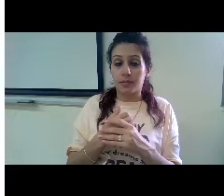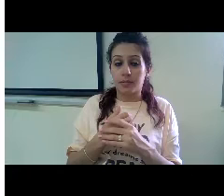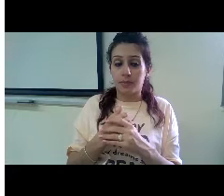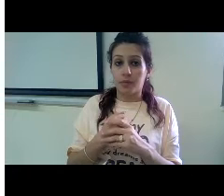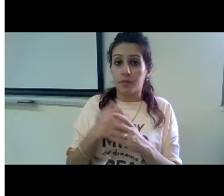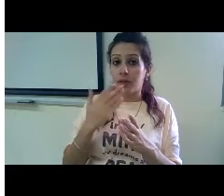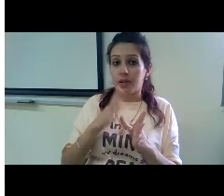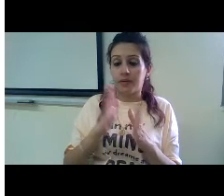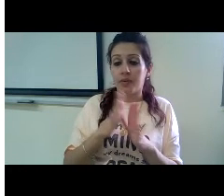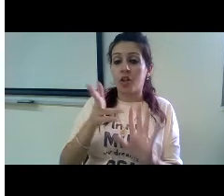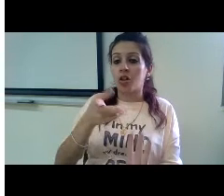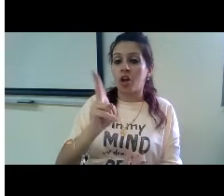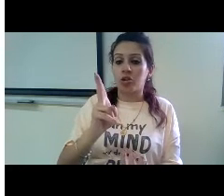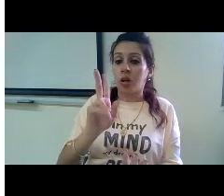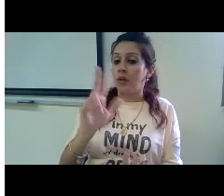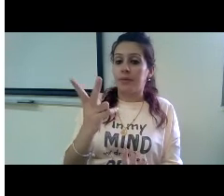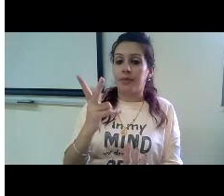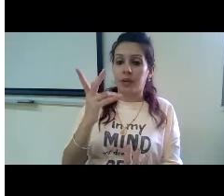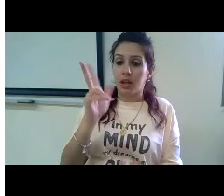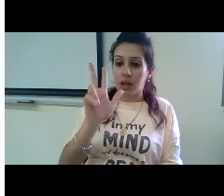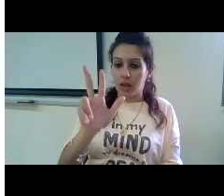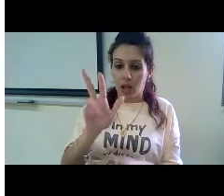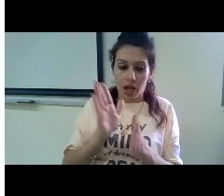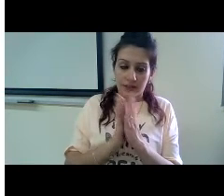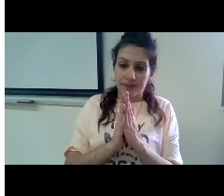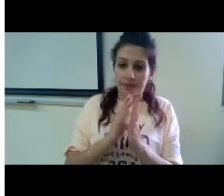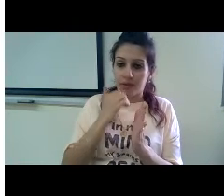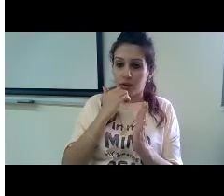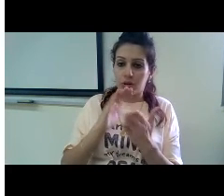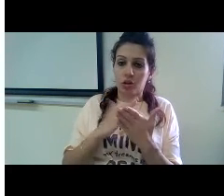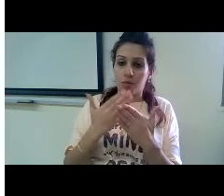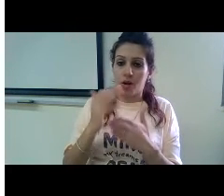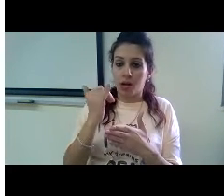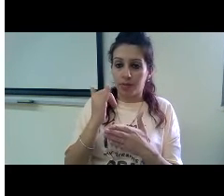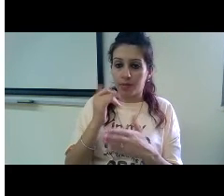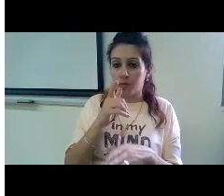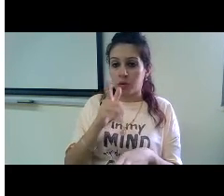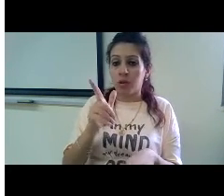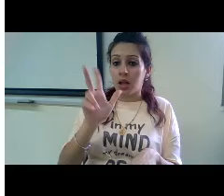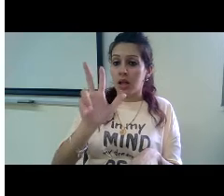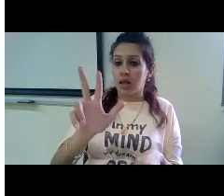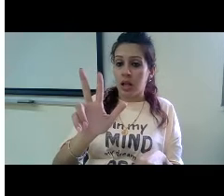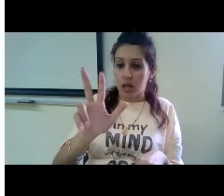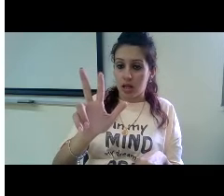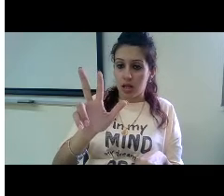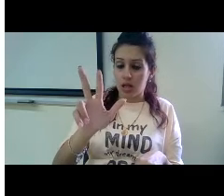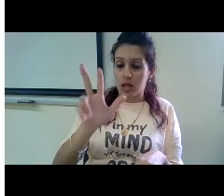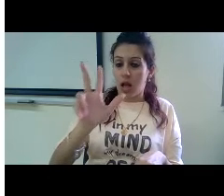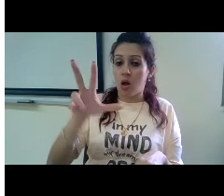initiative called the New Education Deal Parents First. And these are the learning points that we